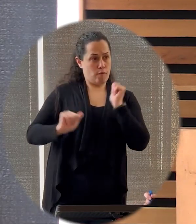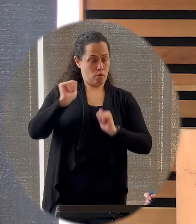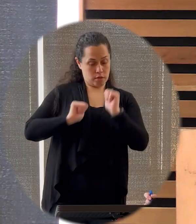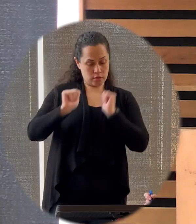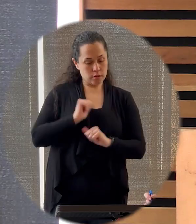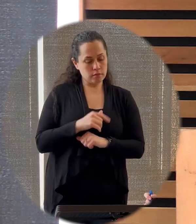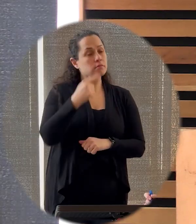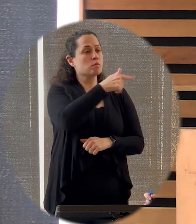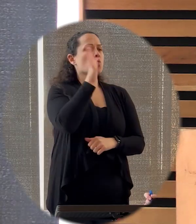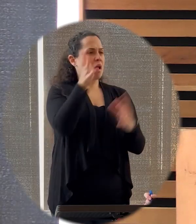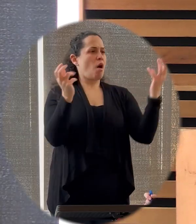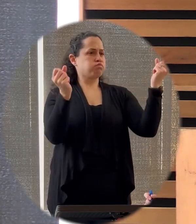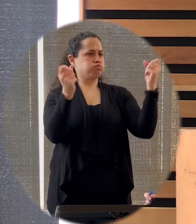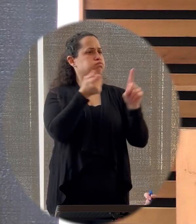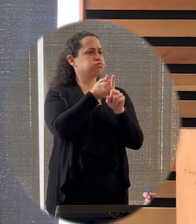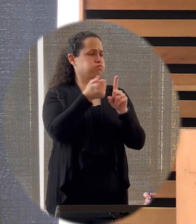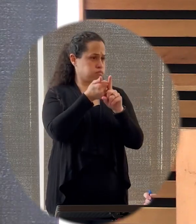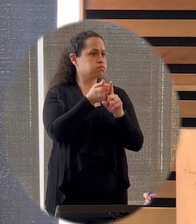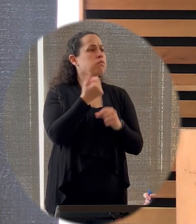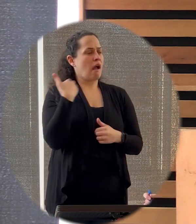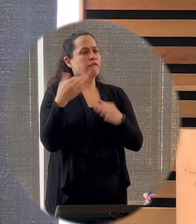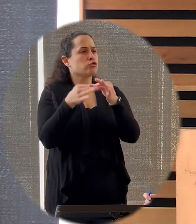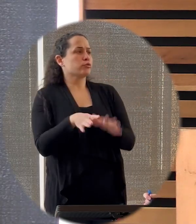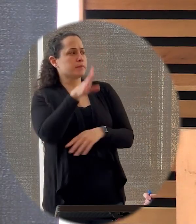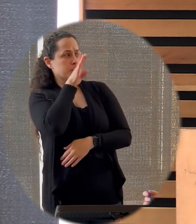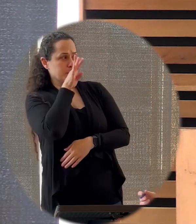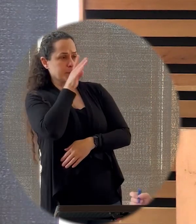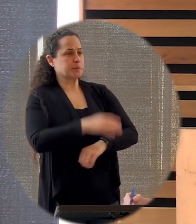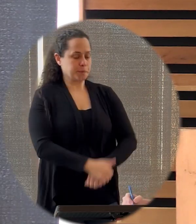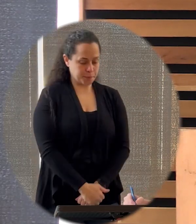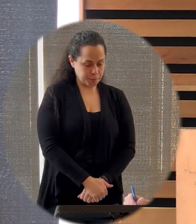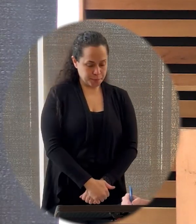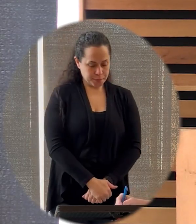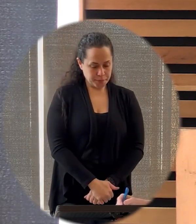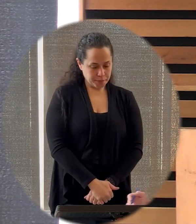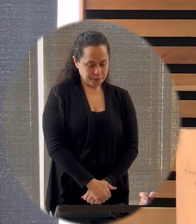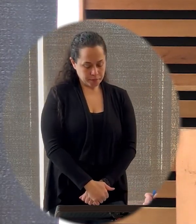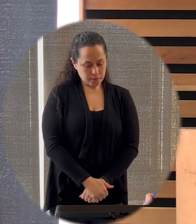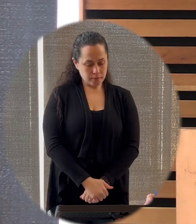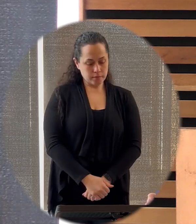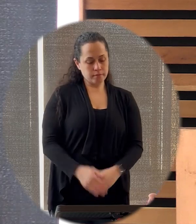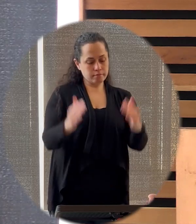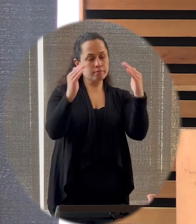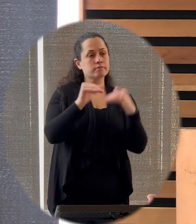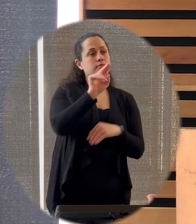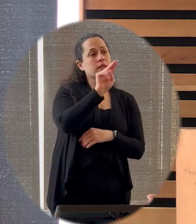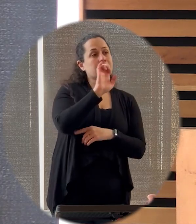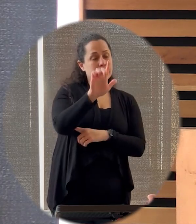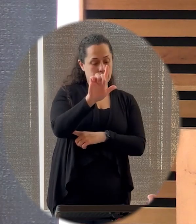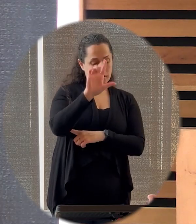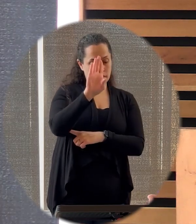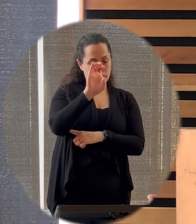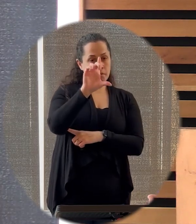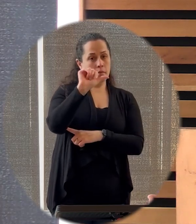Chris will be presenting his talk in ASL tonight with voicing interpretation. Neil Belanger, the